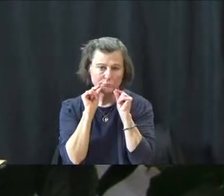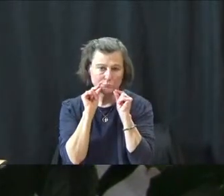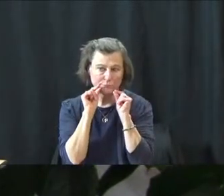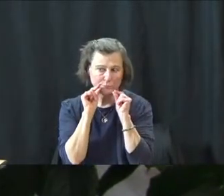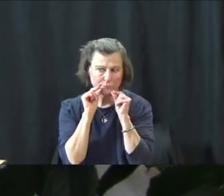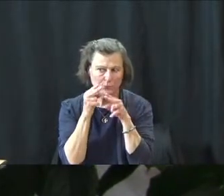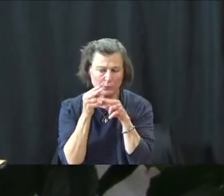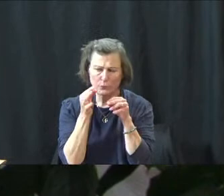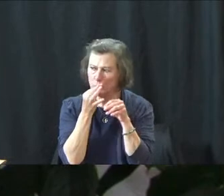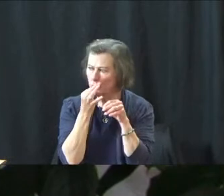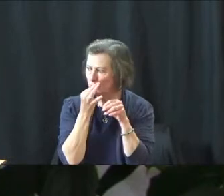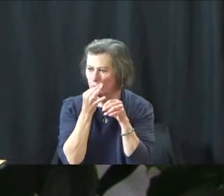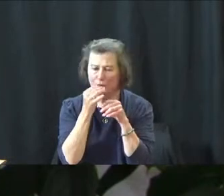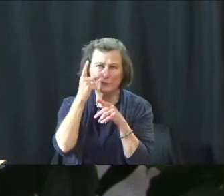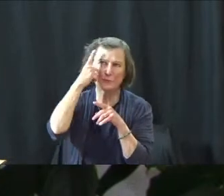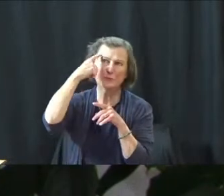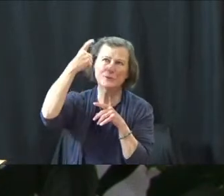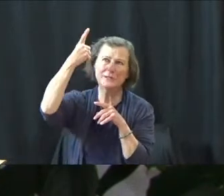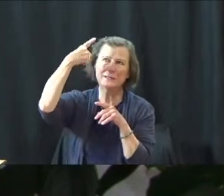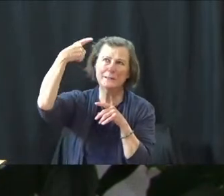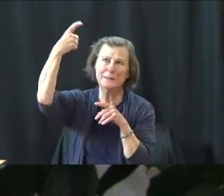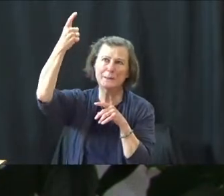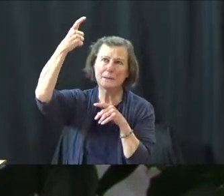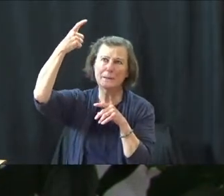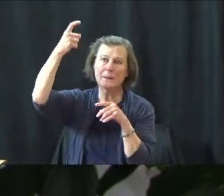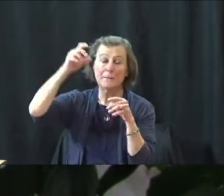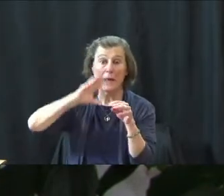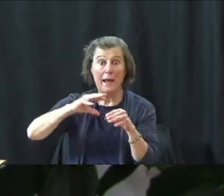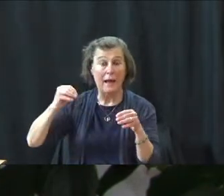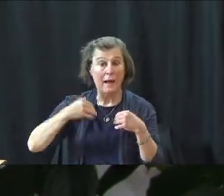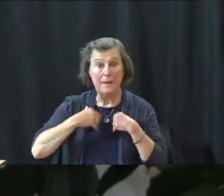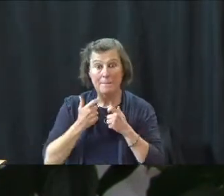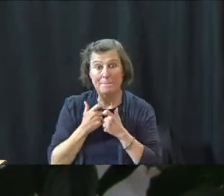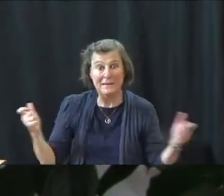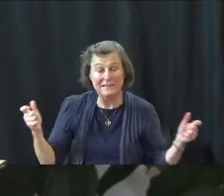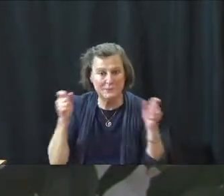Soon she was in Dreamland, and in for a big surprise!